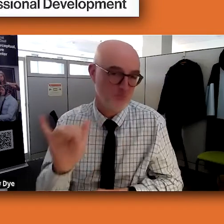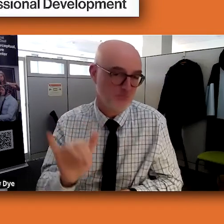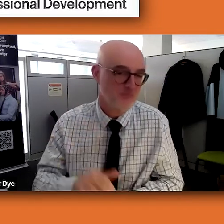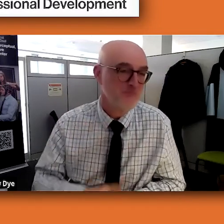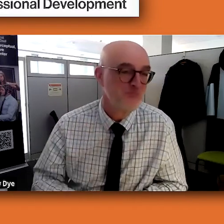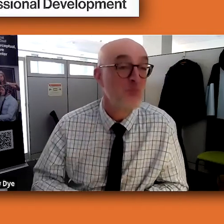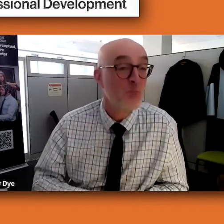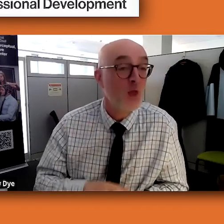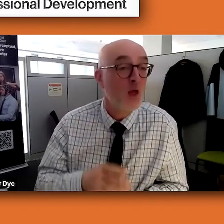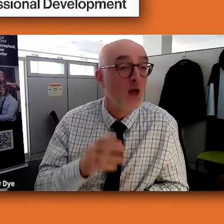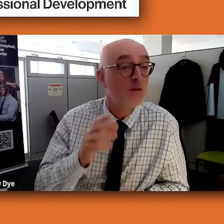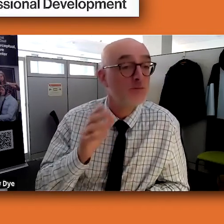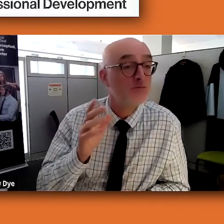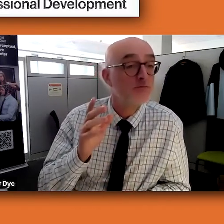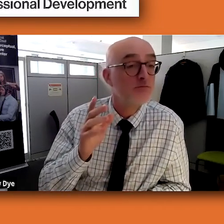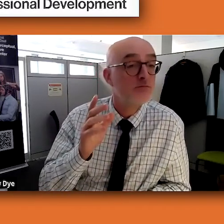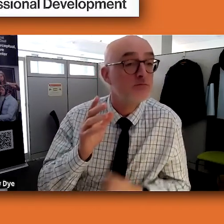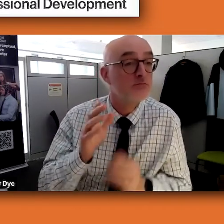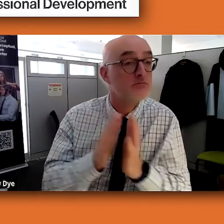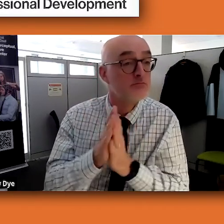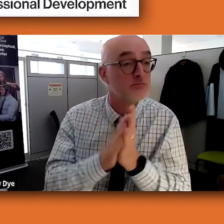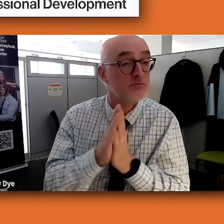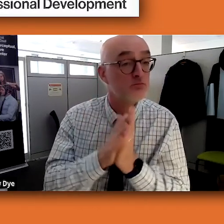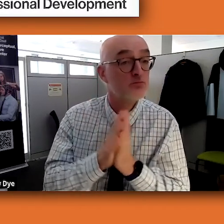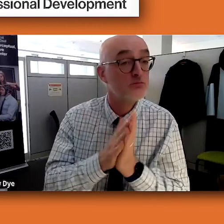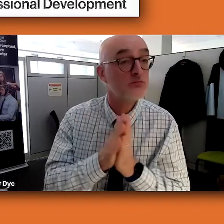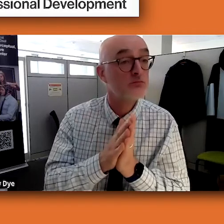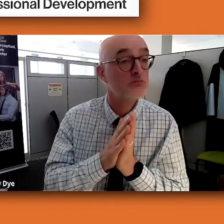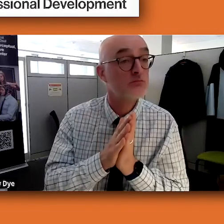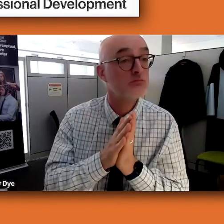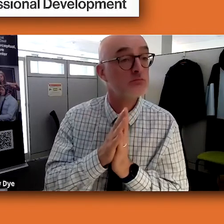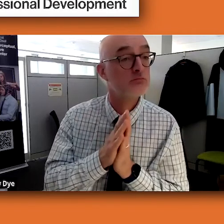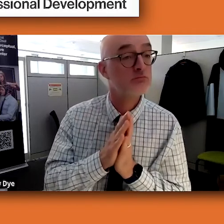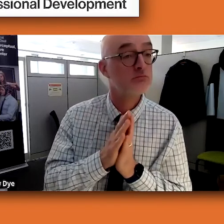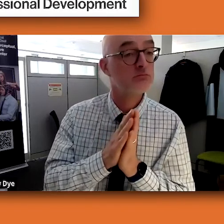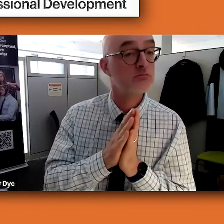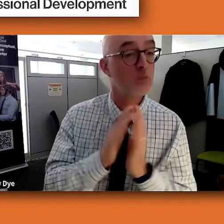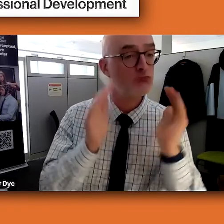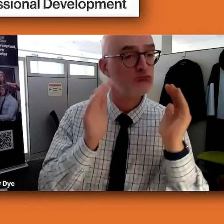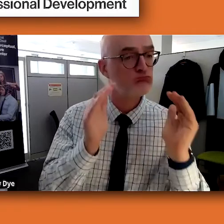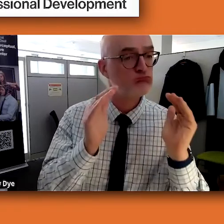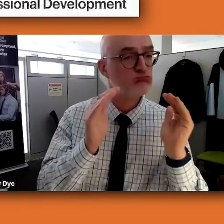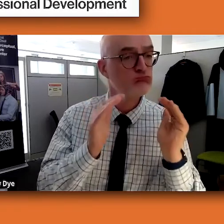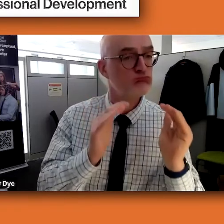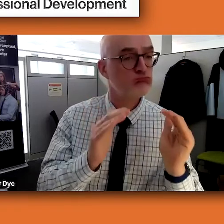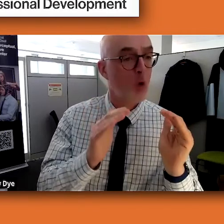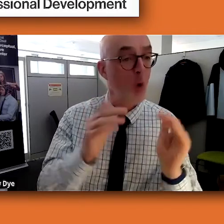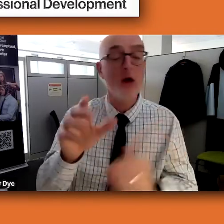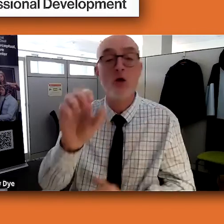I've had the opportunity to collaborate with him, too. That's great. Let me see...